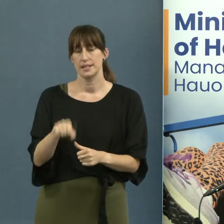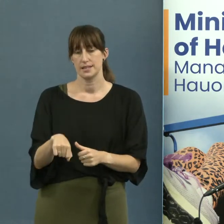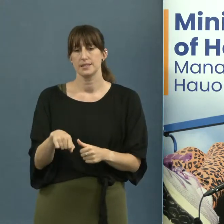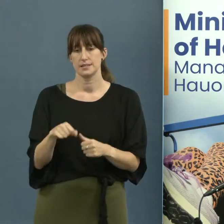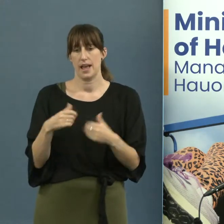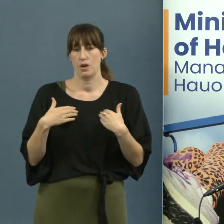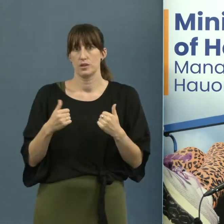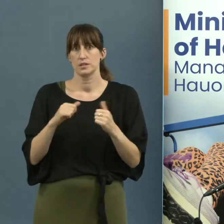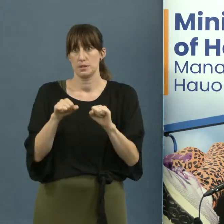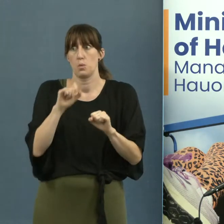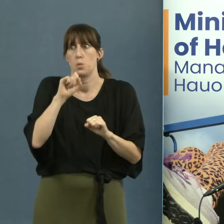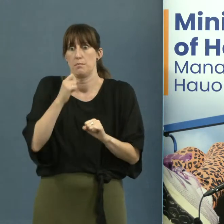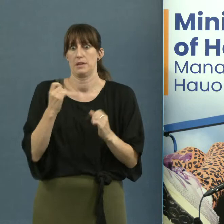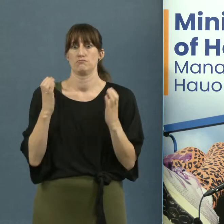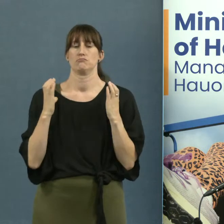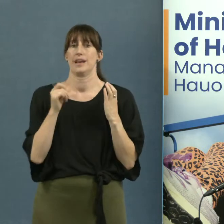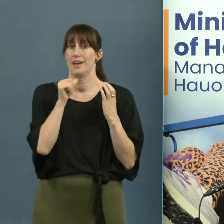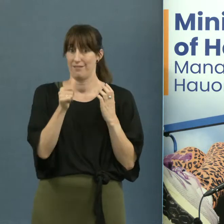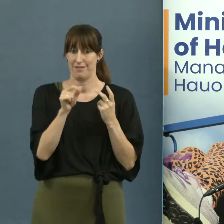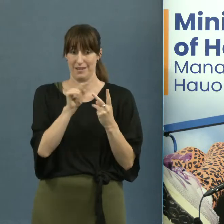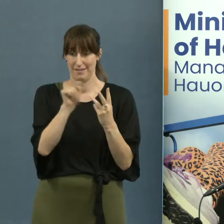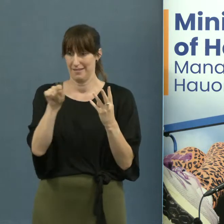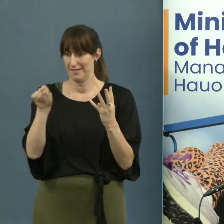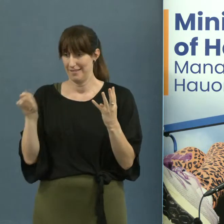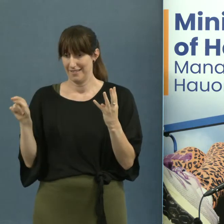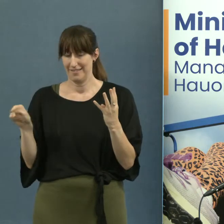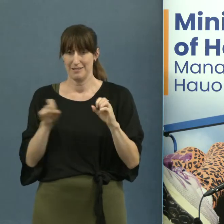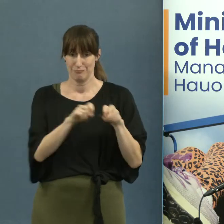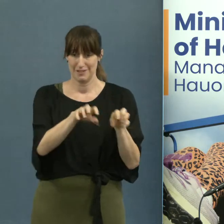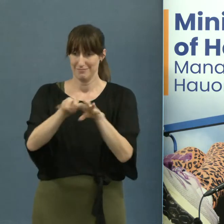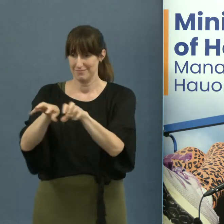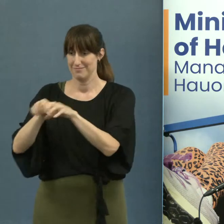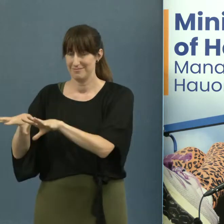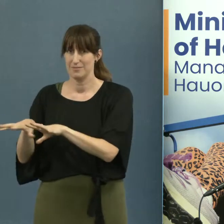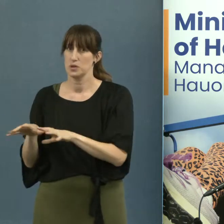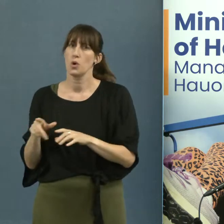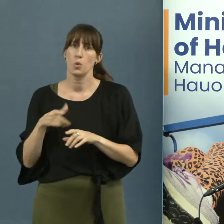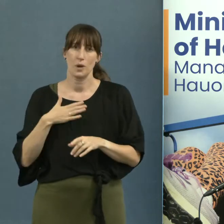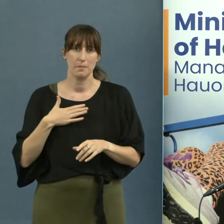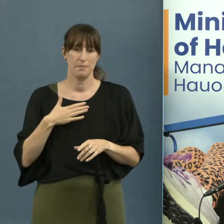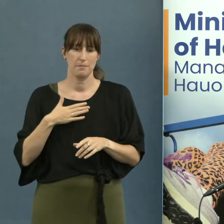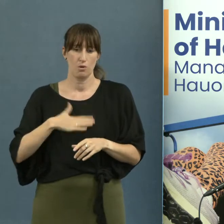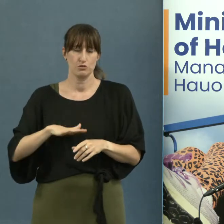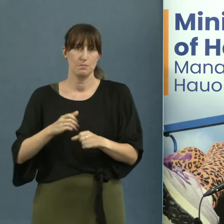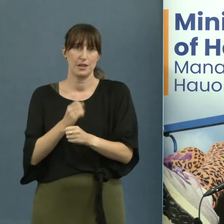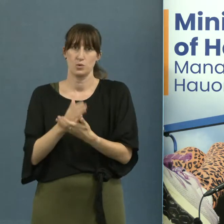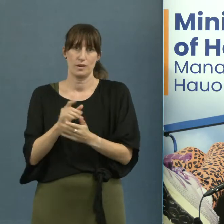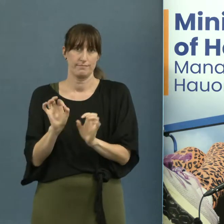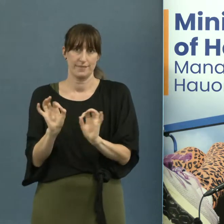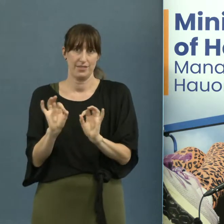strain onto the system and we're doing everything we can to make sure that we're not in